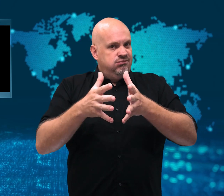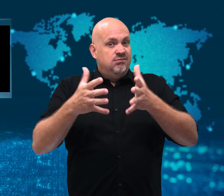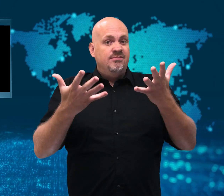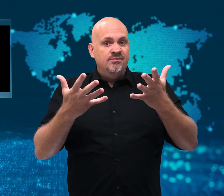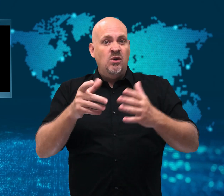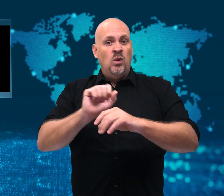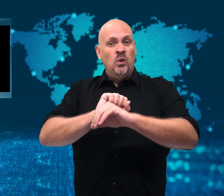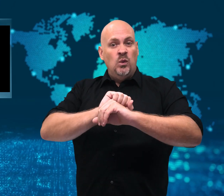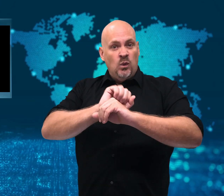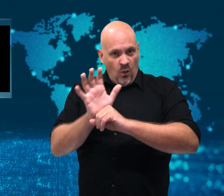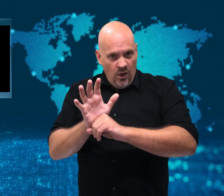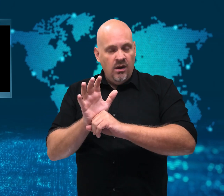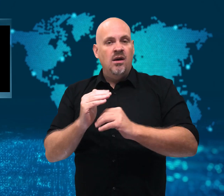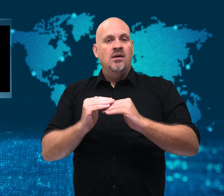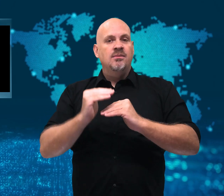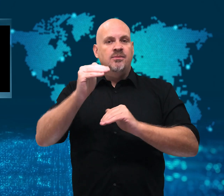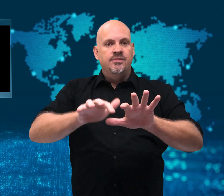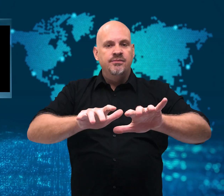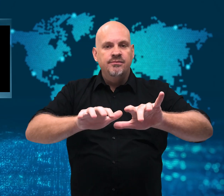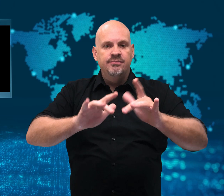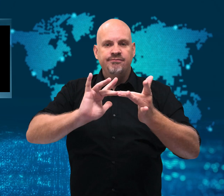COVID-19 pandemic.